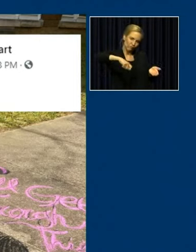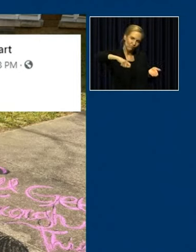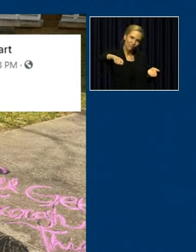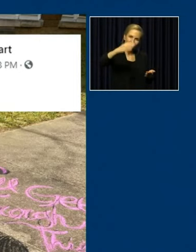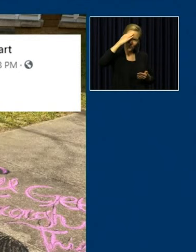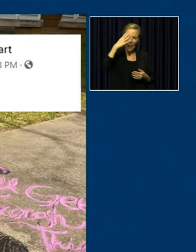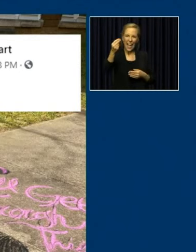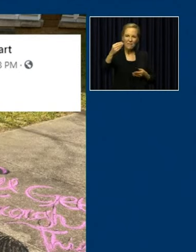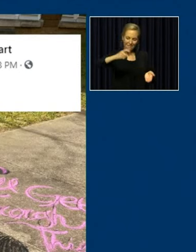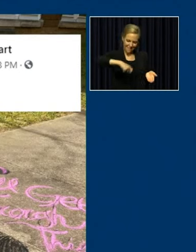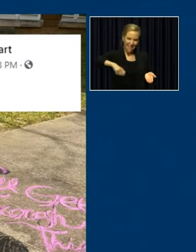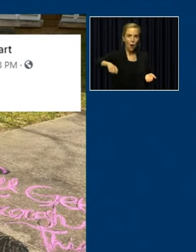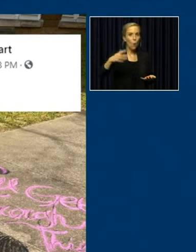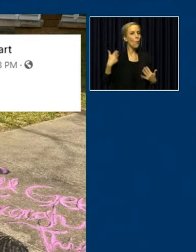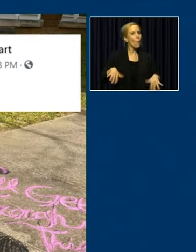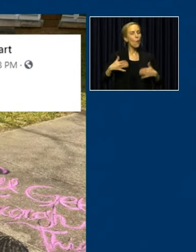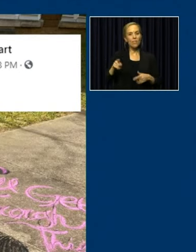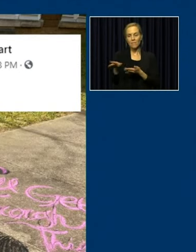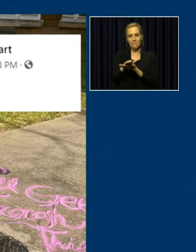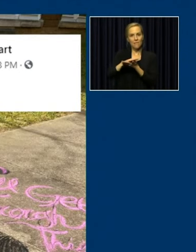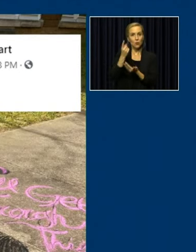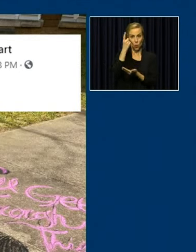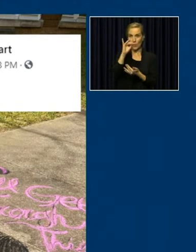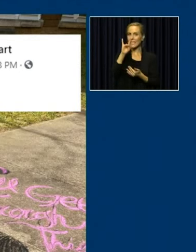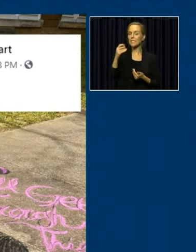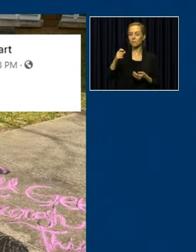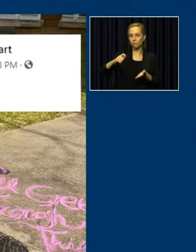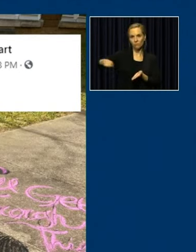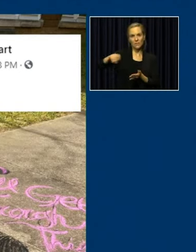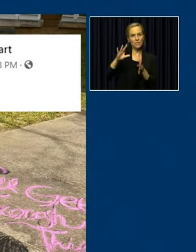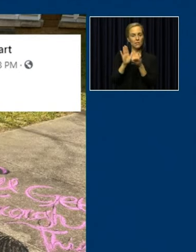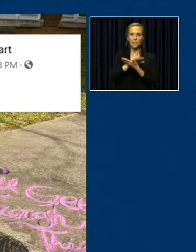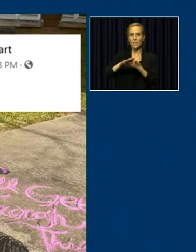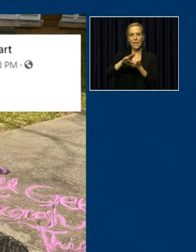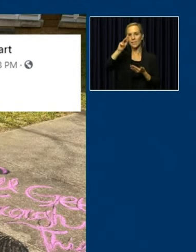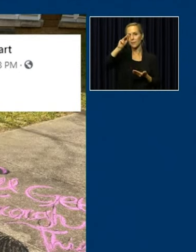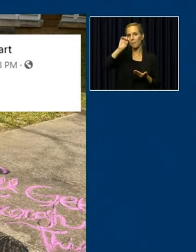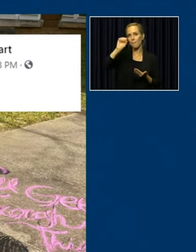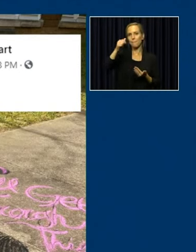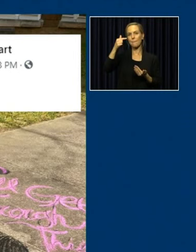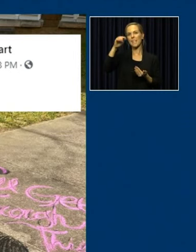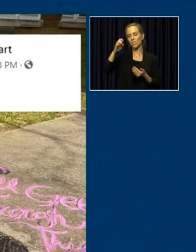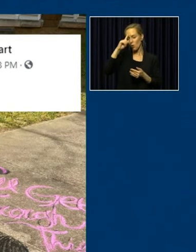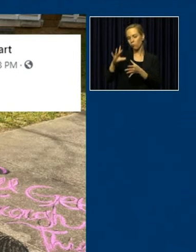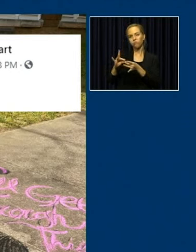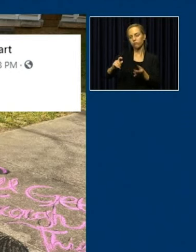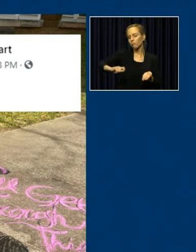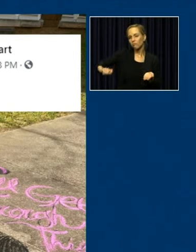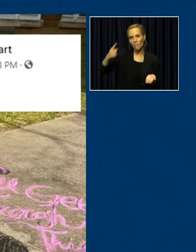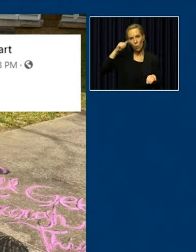EVERY DAY WE LOSE SOMEBODY, LET'S MAKE SURE THAT THERE ARE MORE HOUSES, MORE FACILITIES THAT ARE LIT UP.